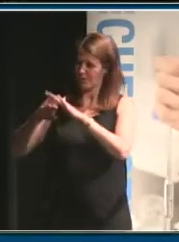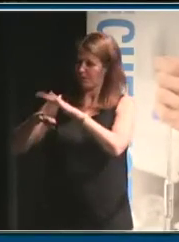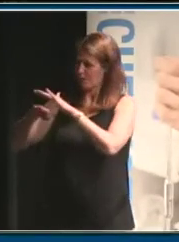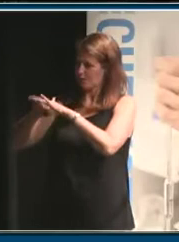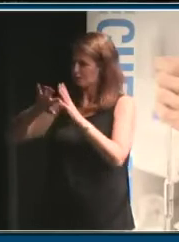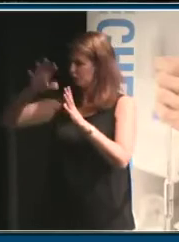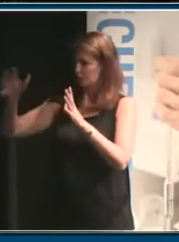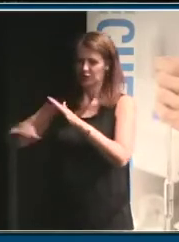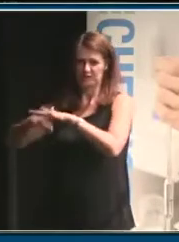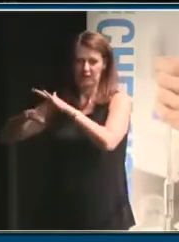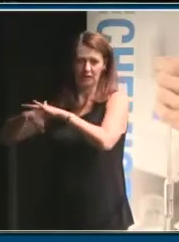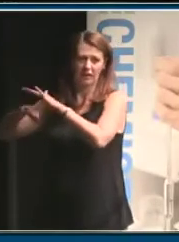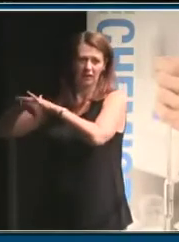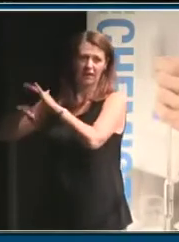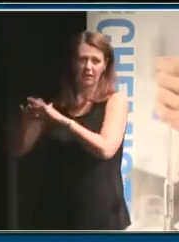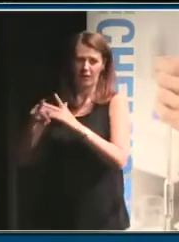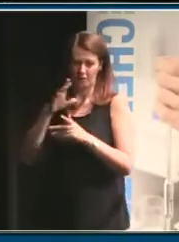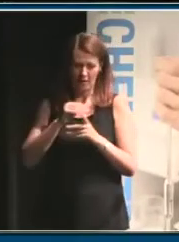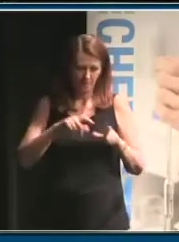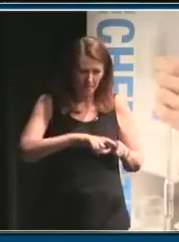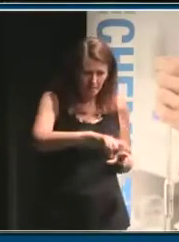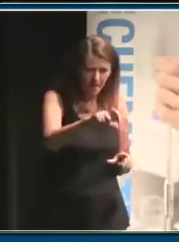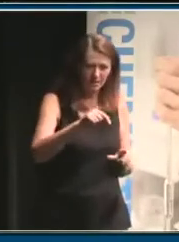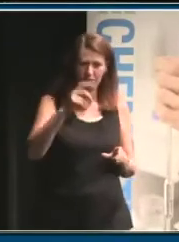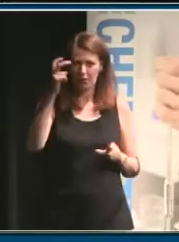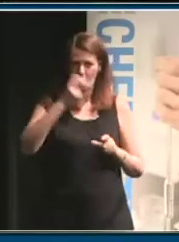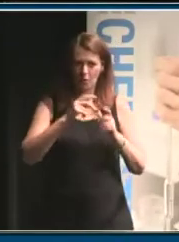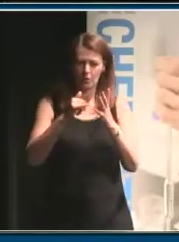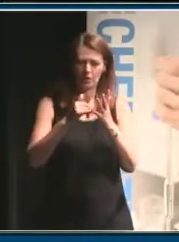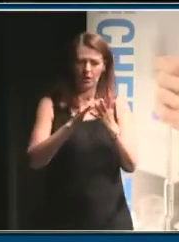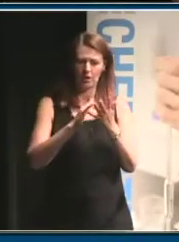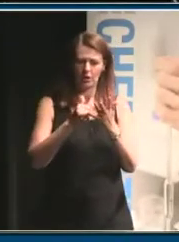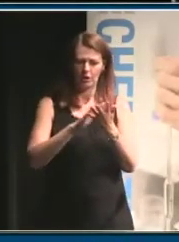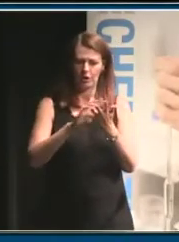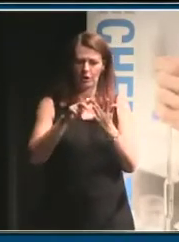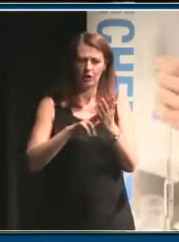not only the asphalt from the pavement from old shingles to the asphalt shingles so I’m thinking